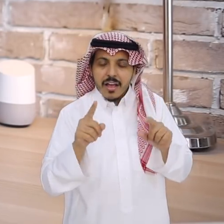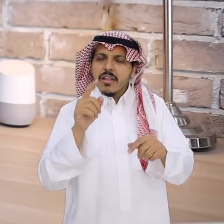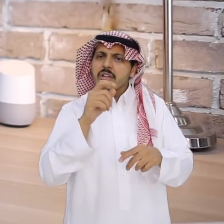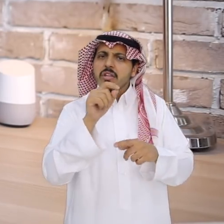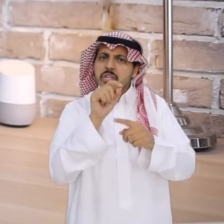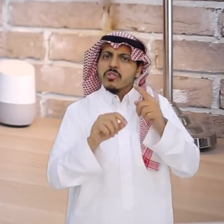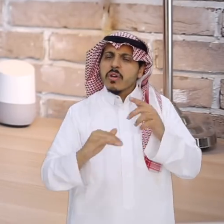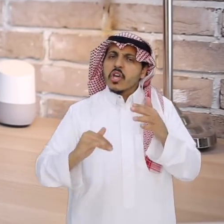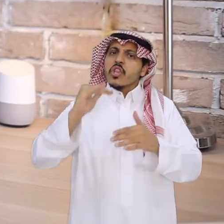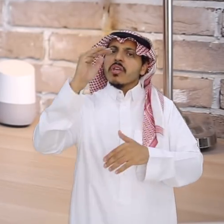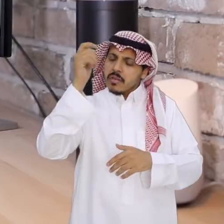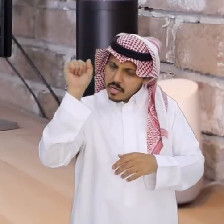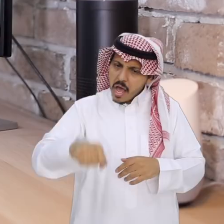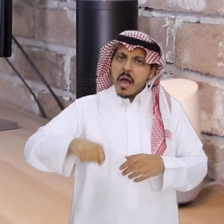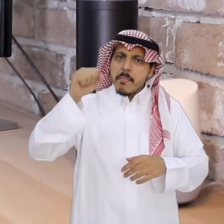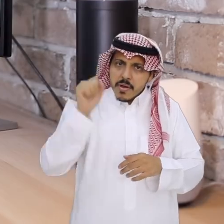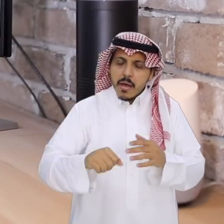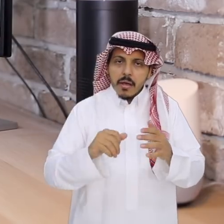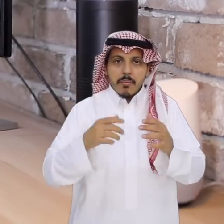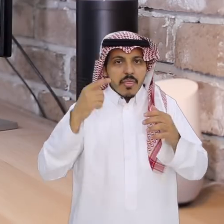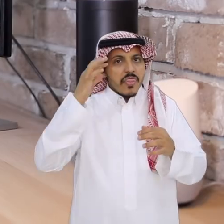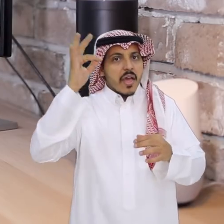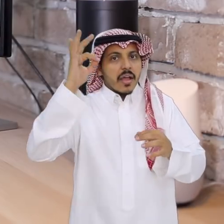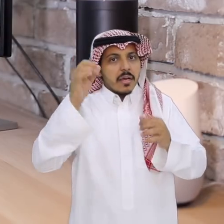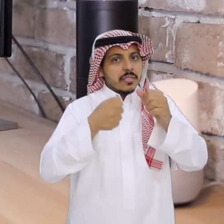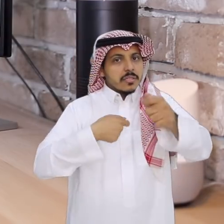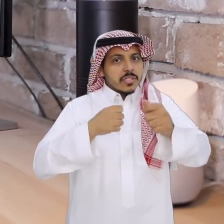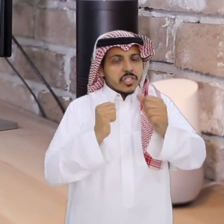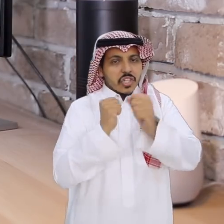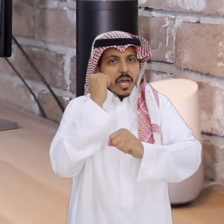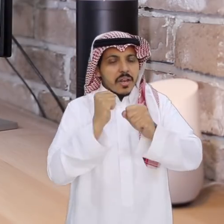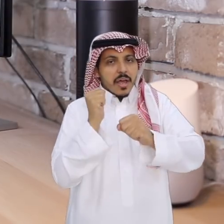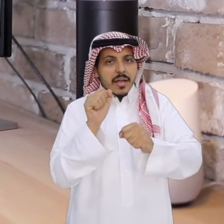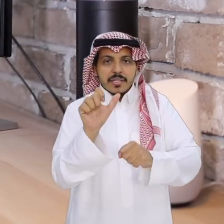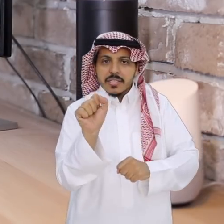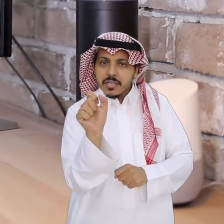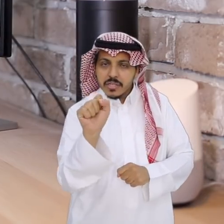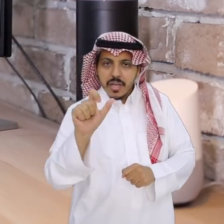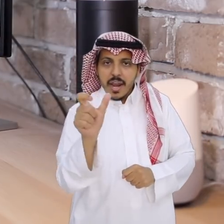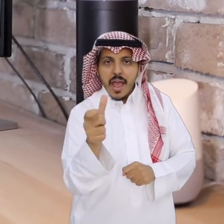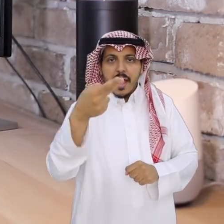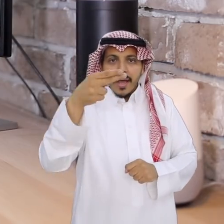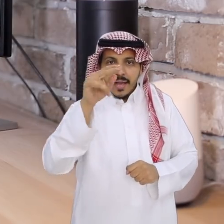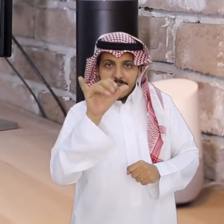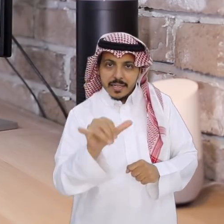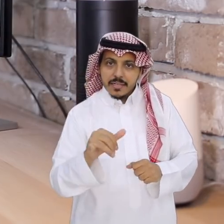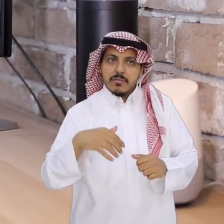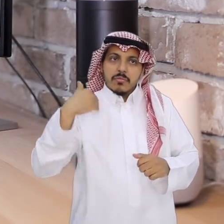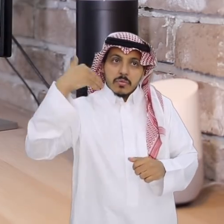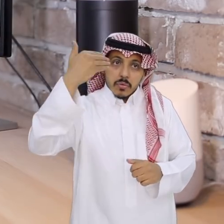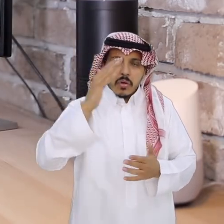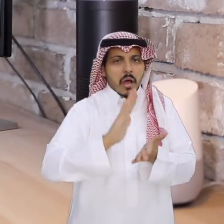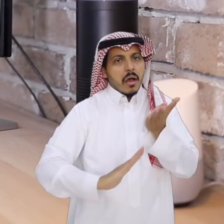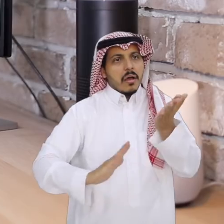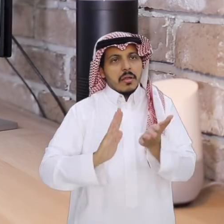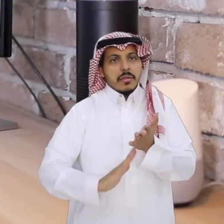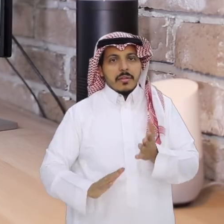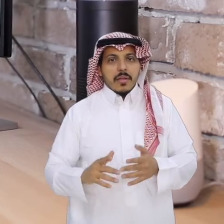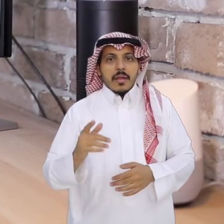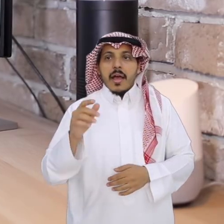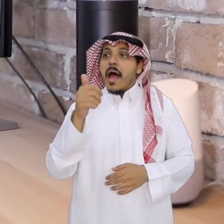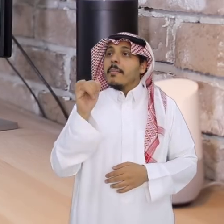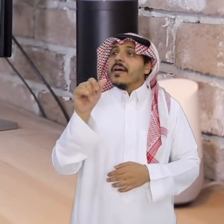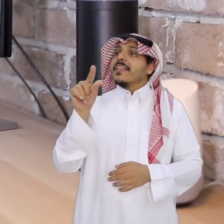AI will help big deal in our lives, yet it could be dangerous.